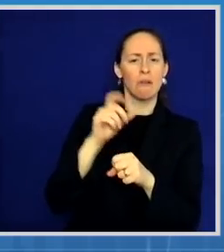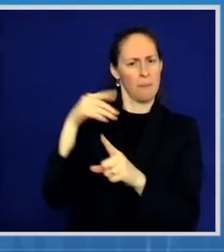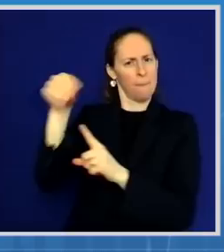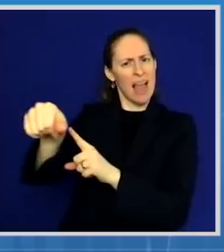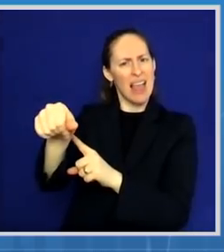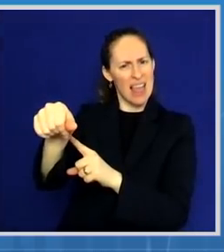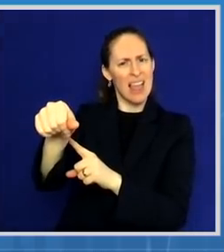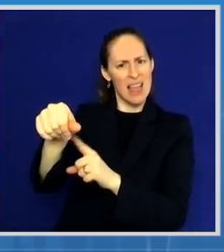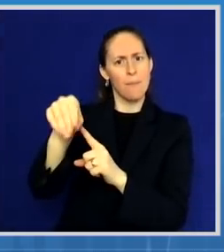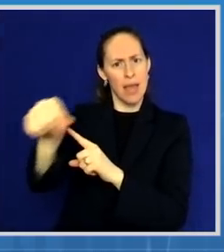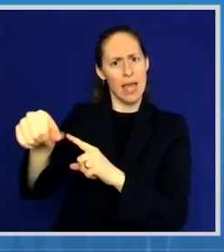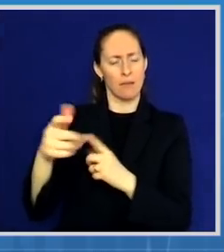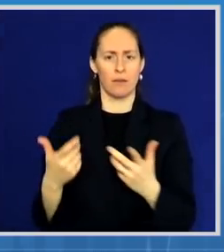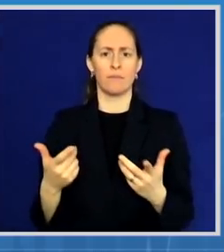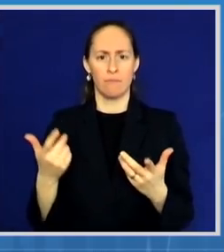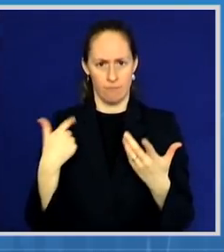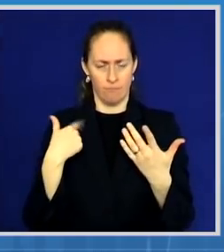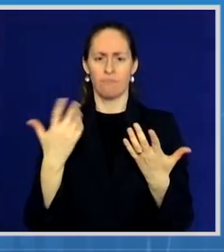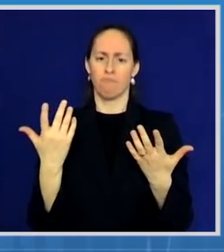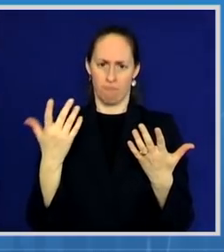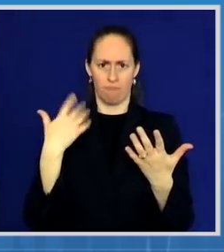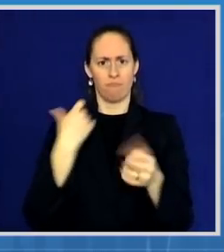to make sure that small businesses have tax credits